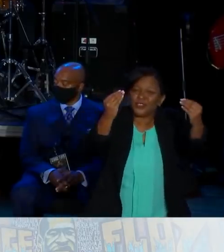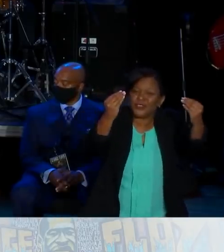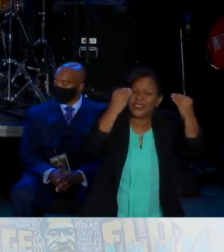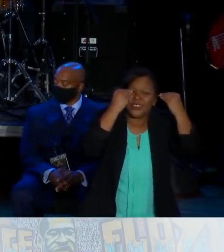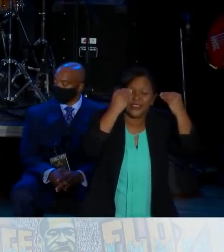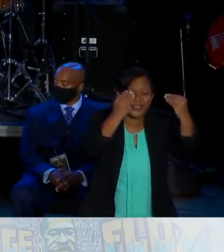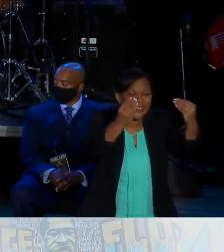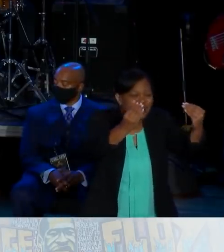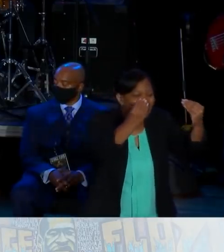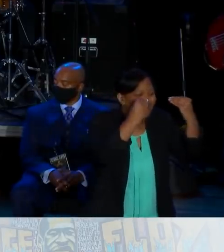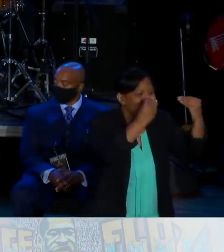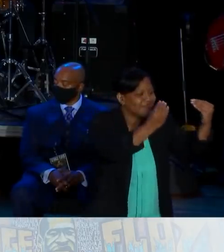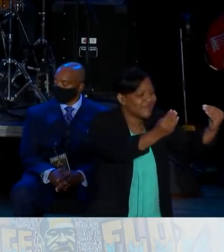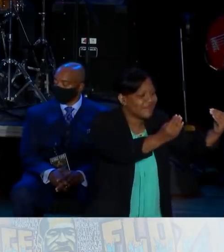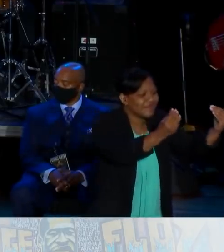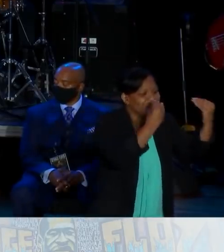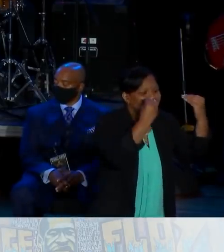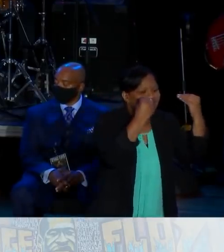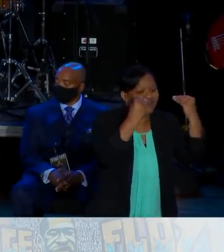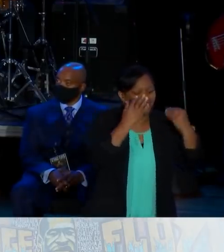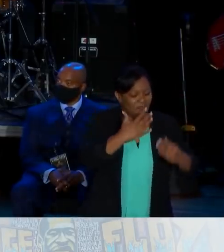BUT NOW I SEE